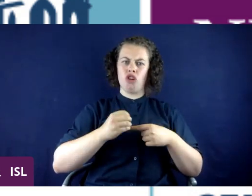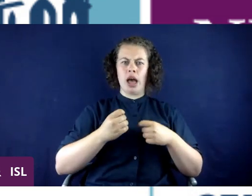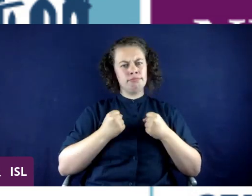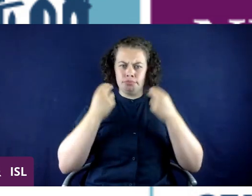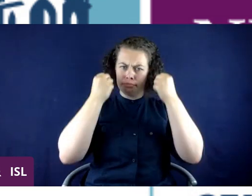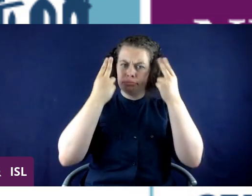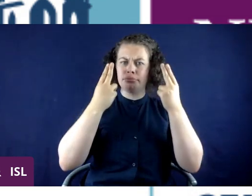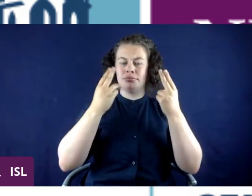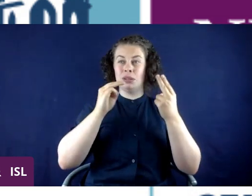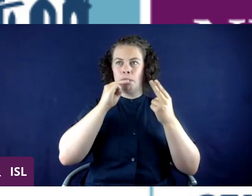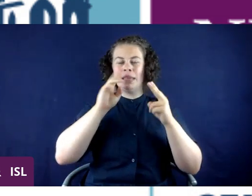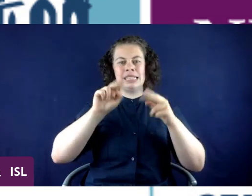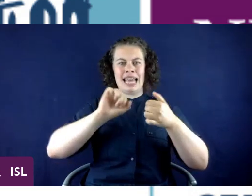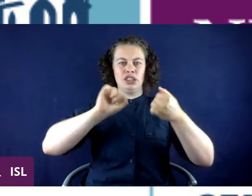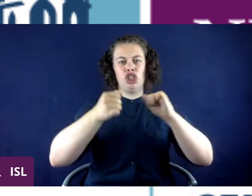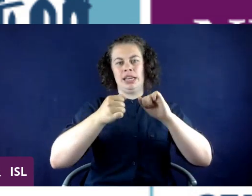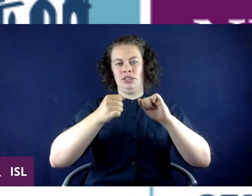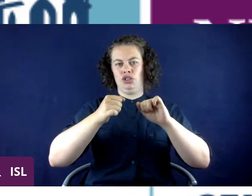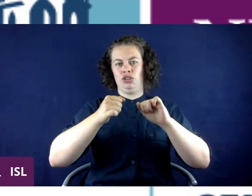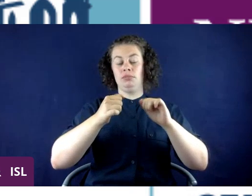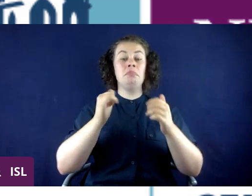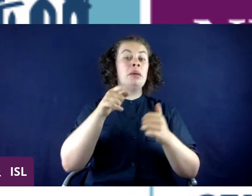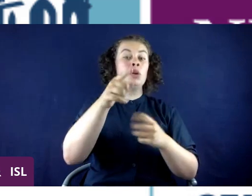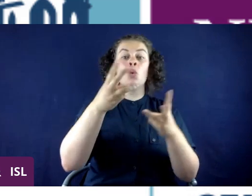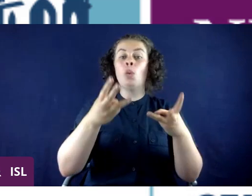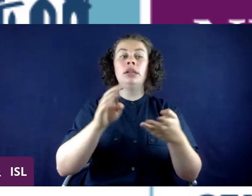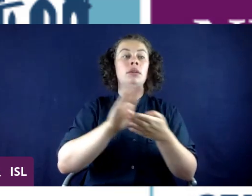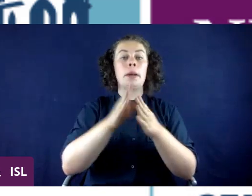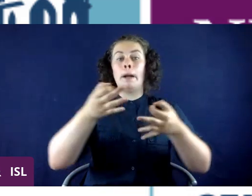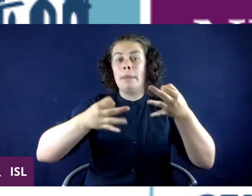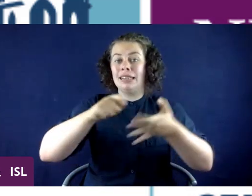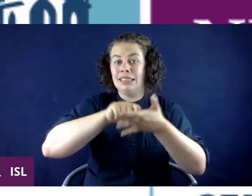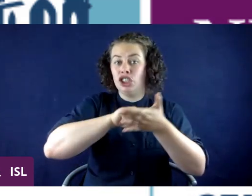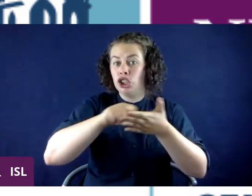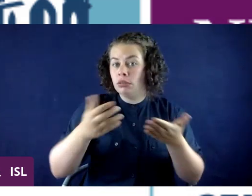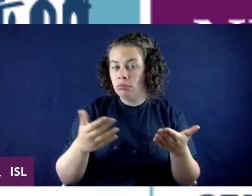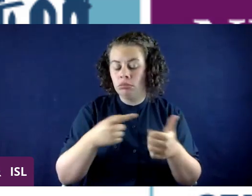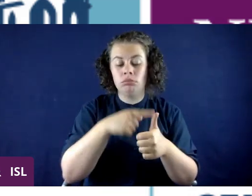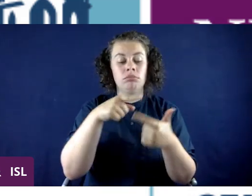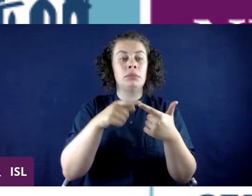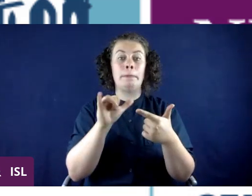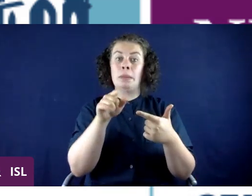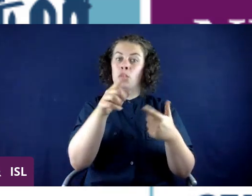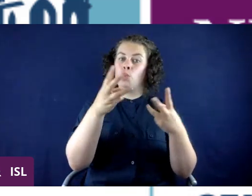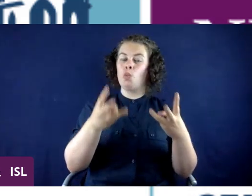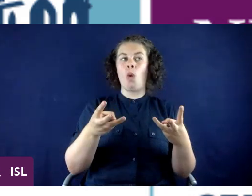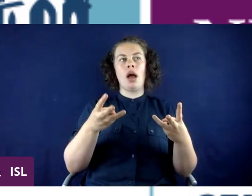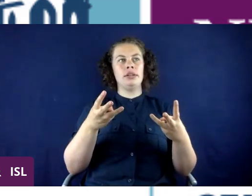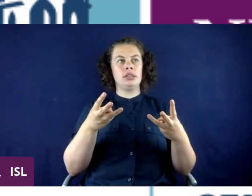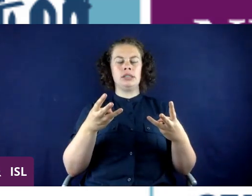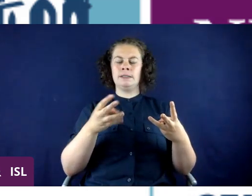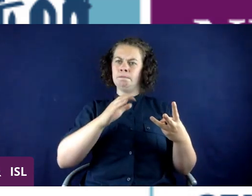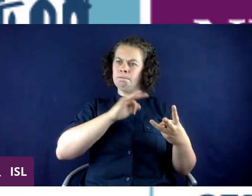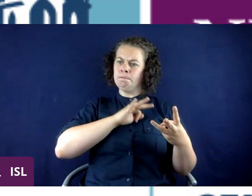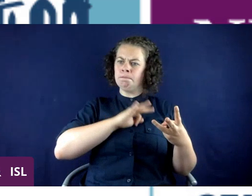disabled, consider using your voice to ensure that powerful decisions can be made, whether that is running for local elections, making sure